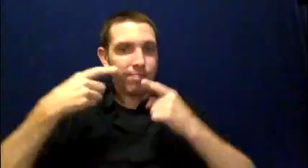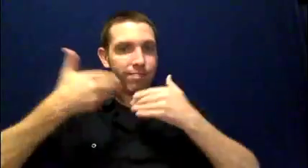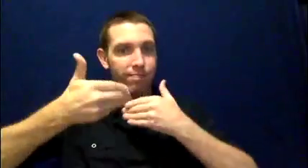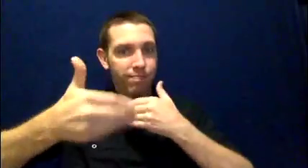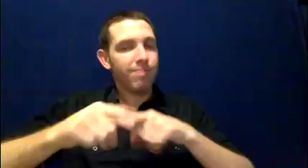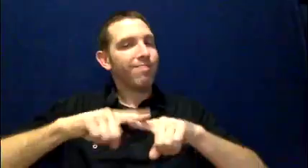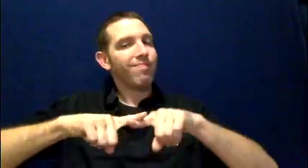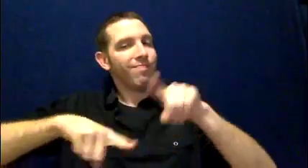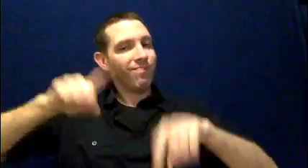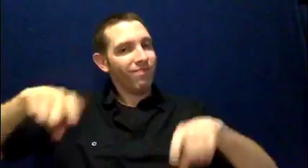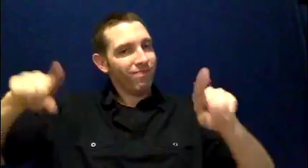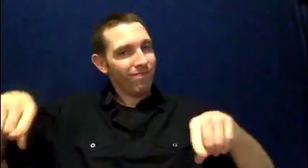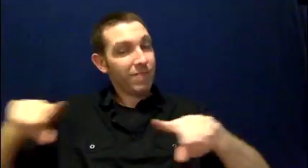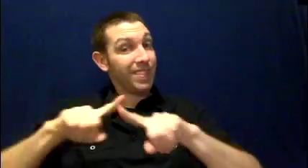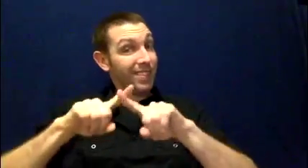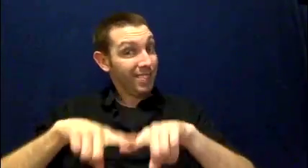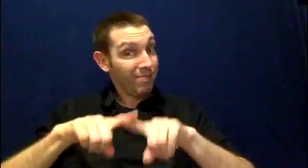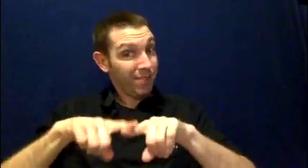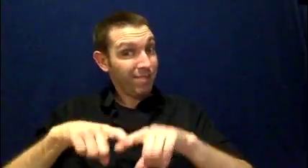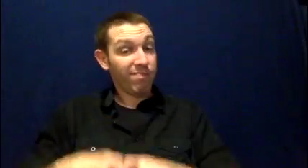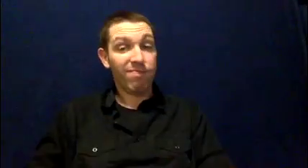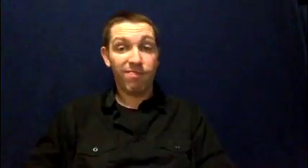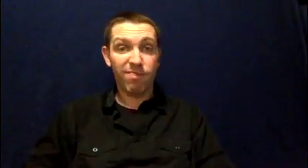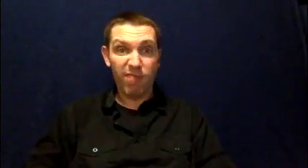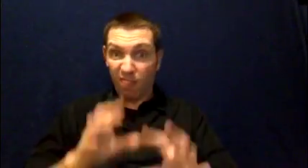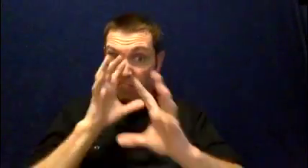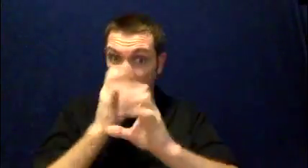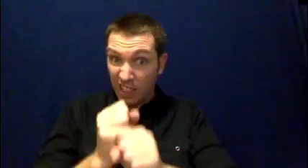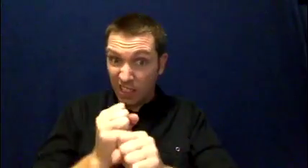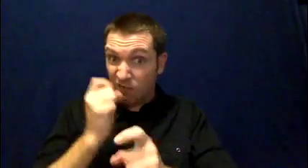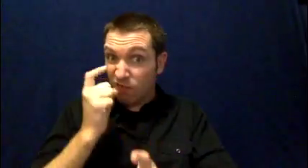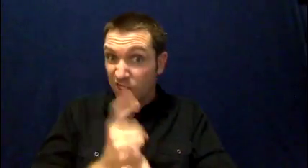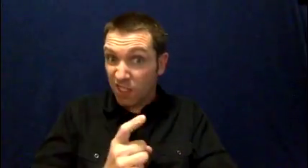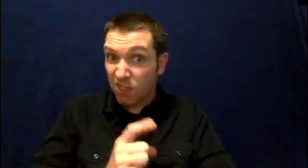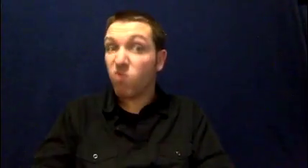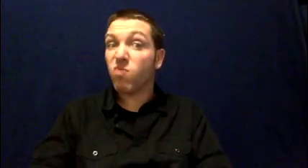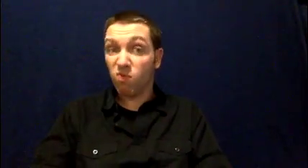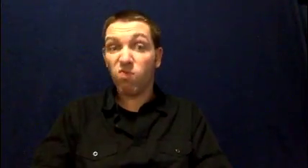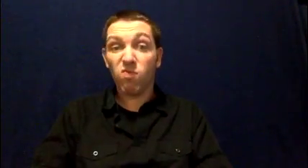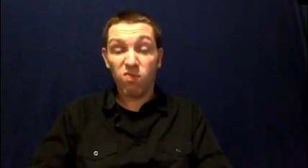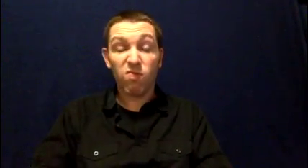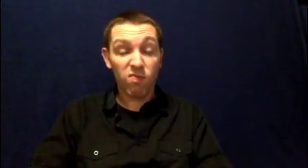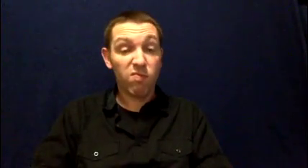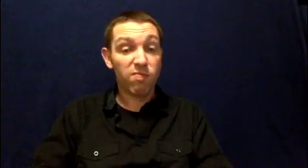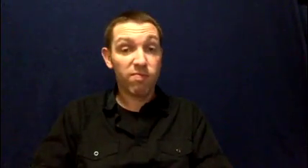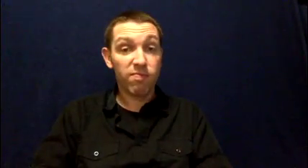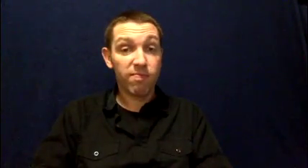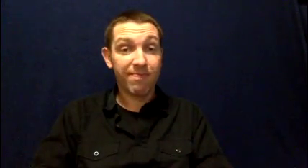This can happen over multiple generations as well. There are lots of possibilities, depending on individual situations. But it's all so fascinating, isn't it!??